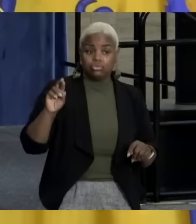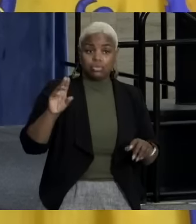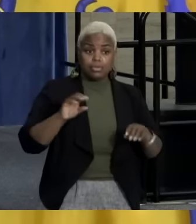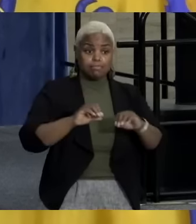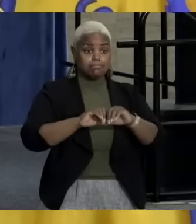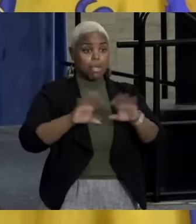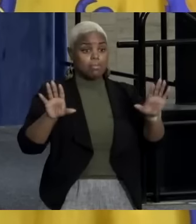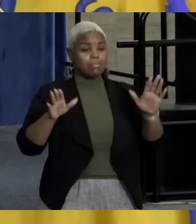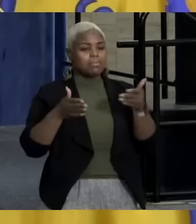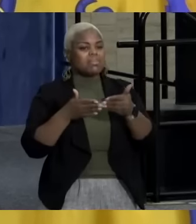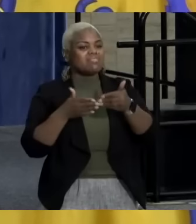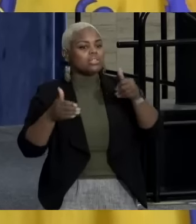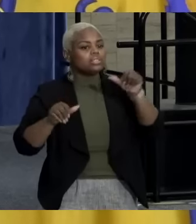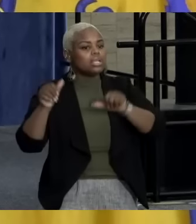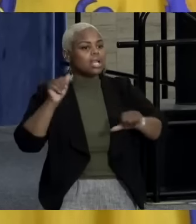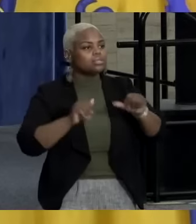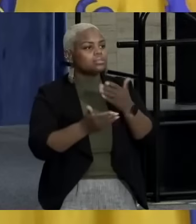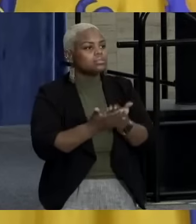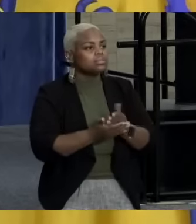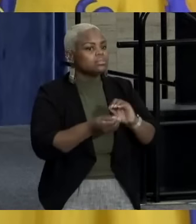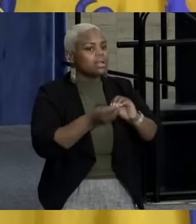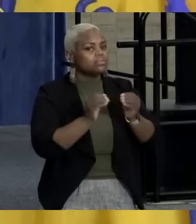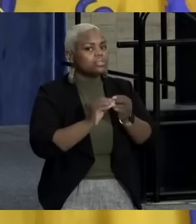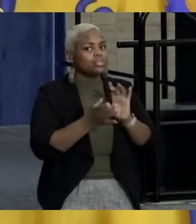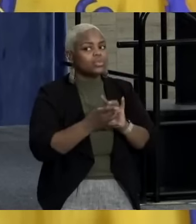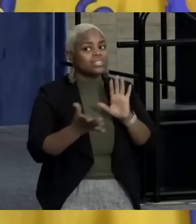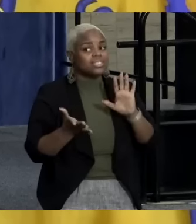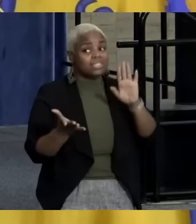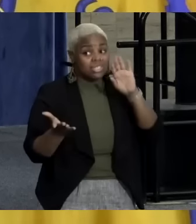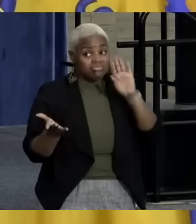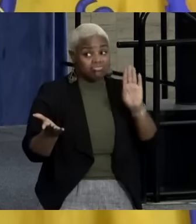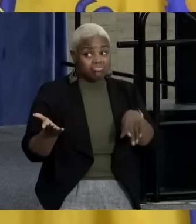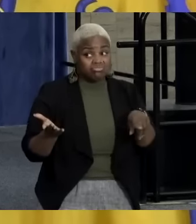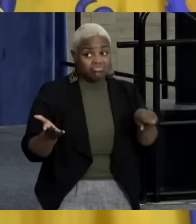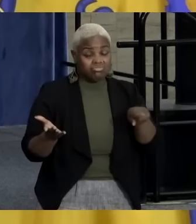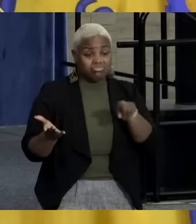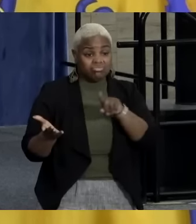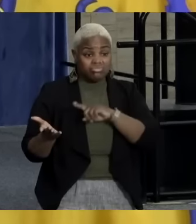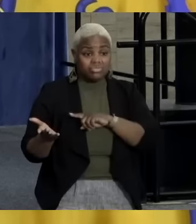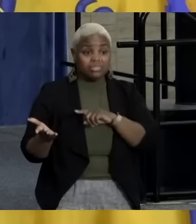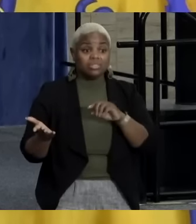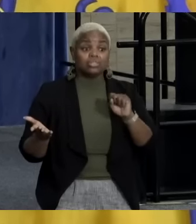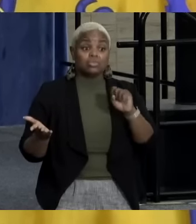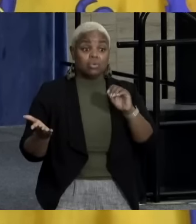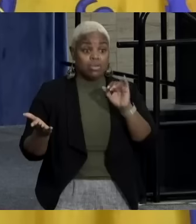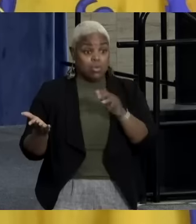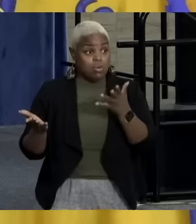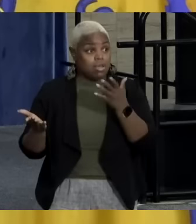data was released to the public. A week later, once the data was published, some of us looked